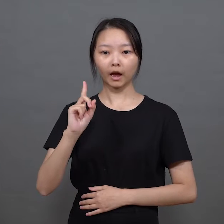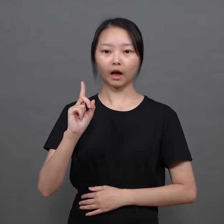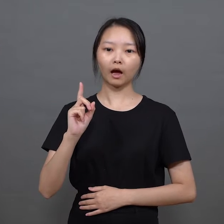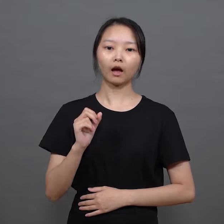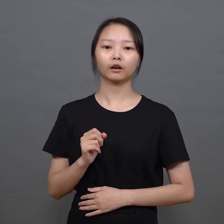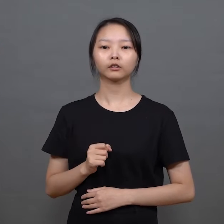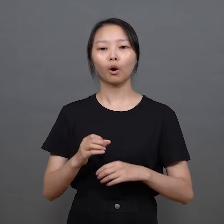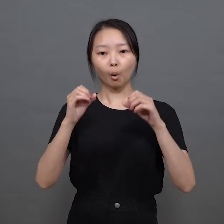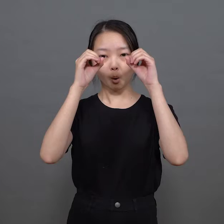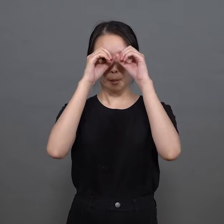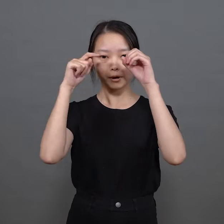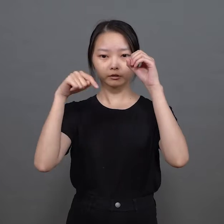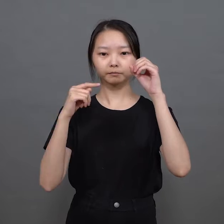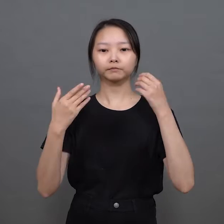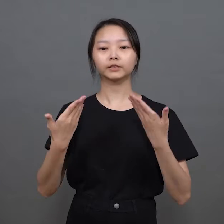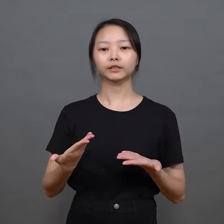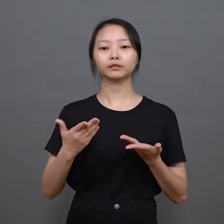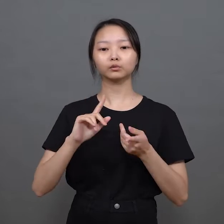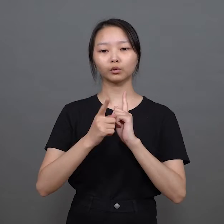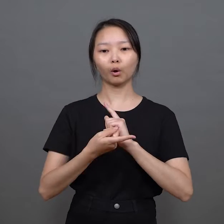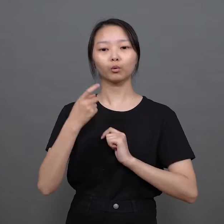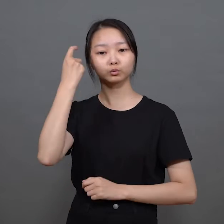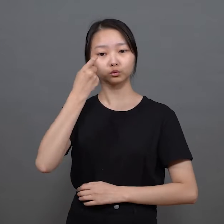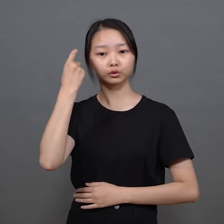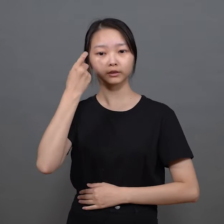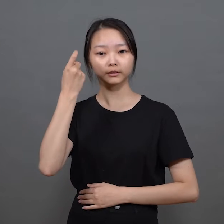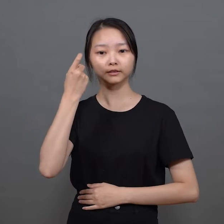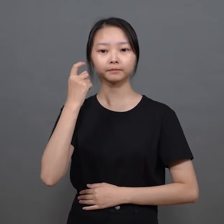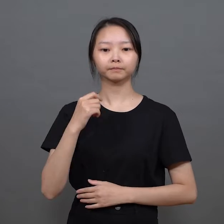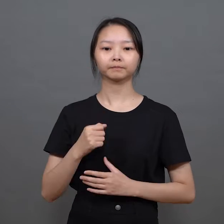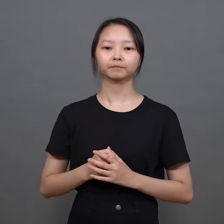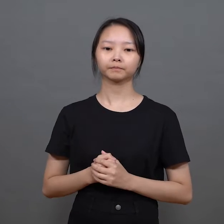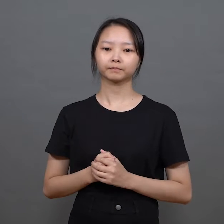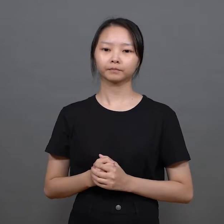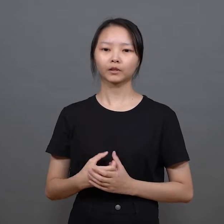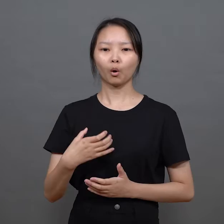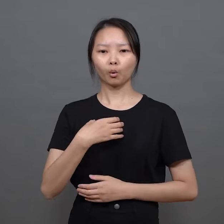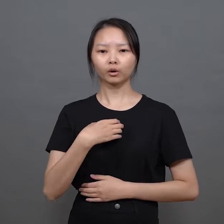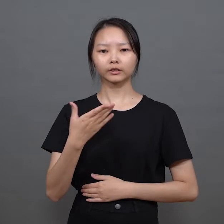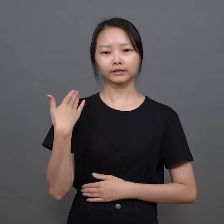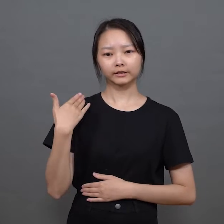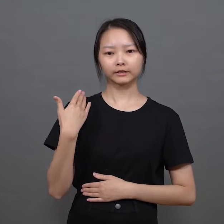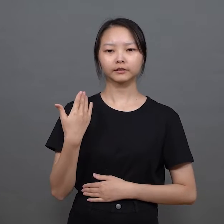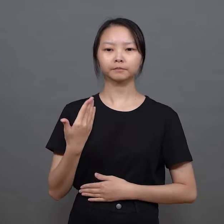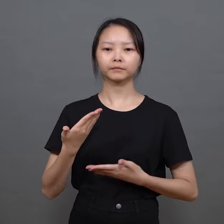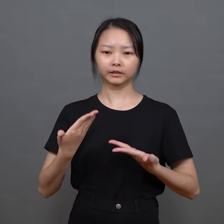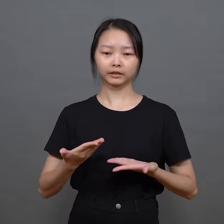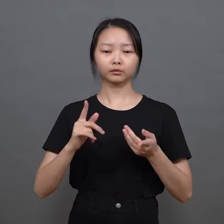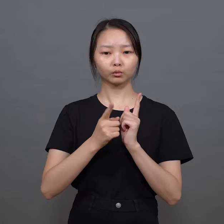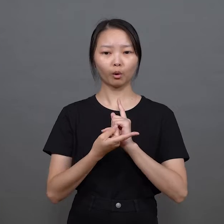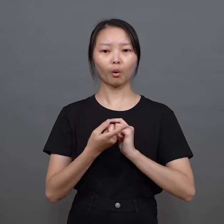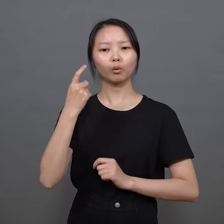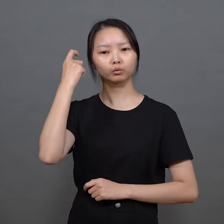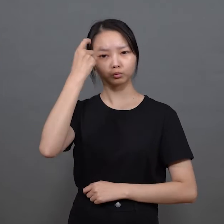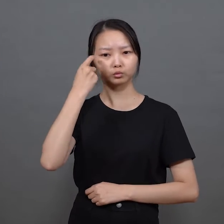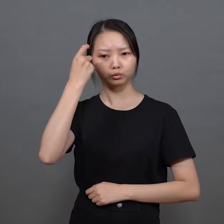was the modernism of the type [of] Le Corbusier modernism at that time was very sterile, in my opinion